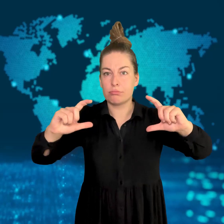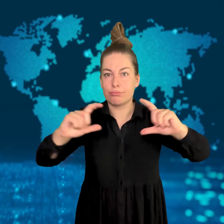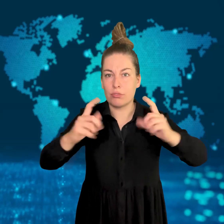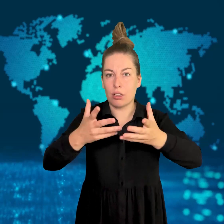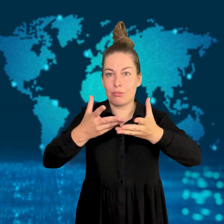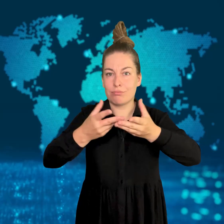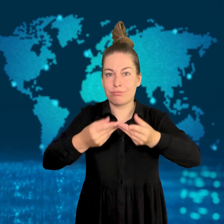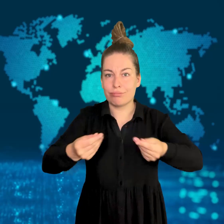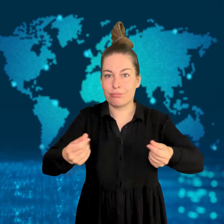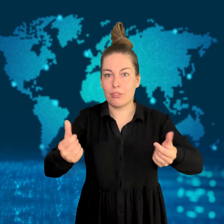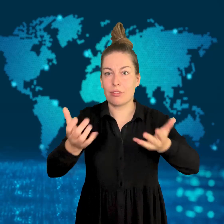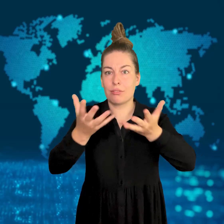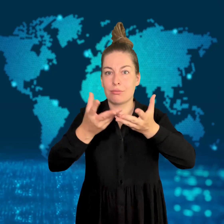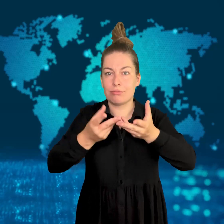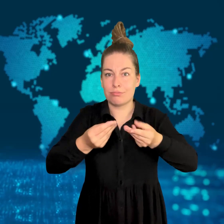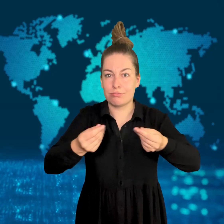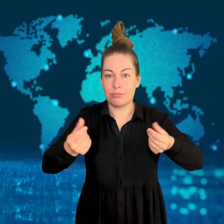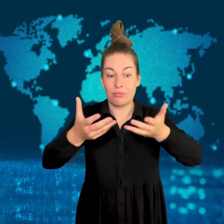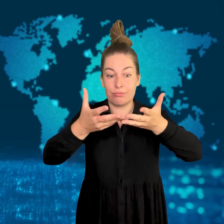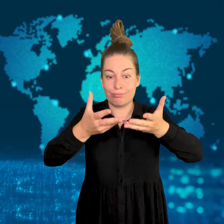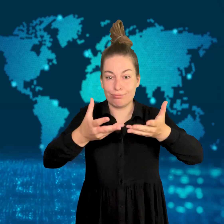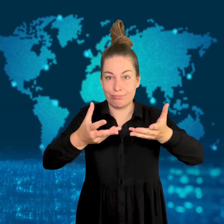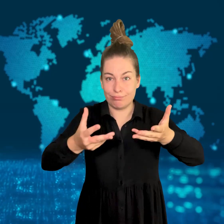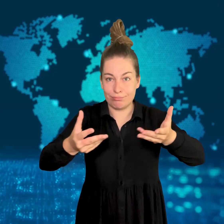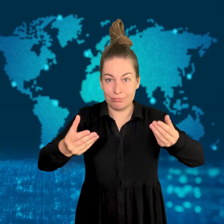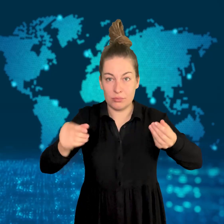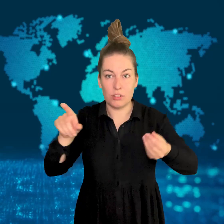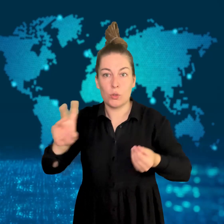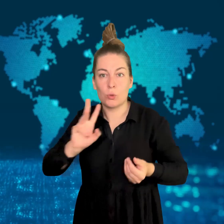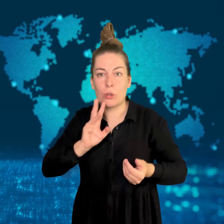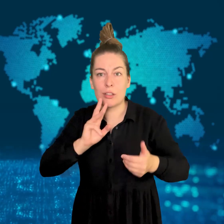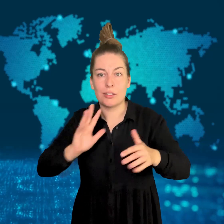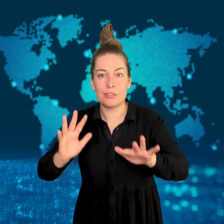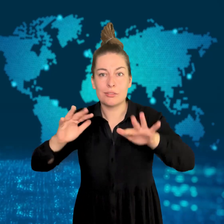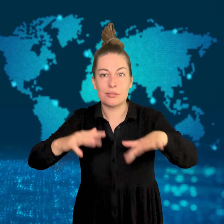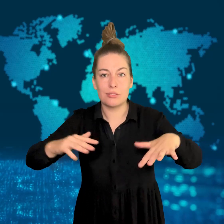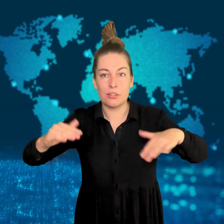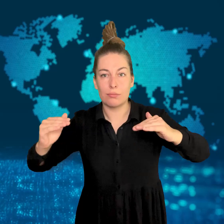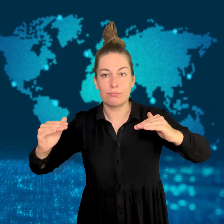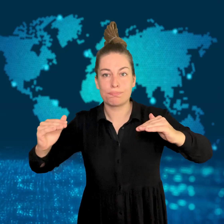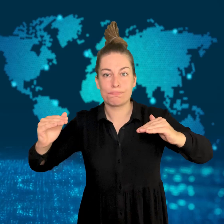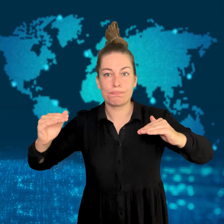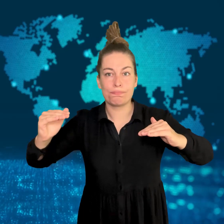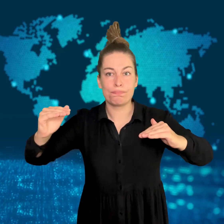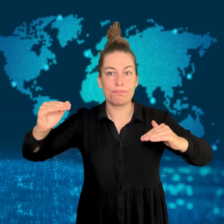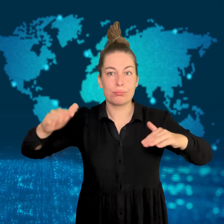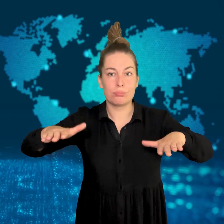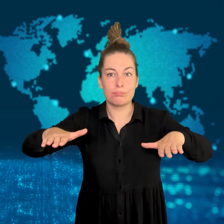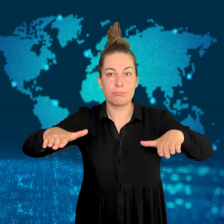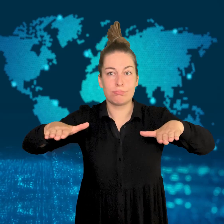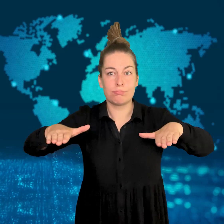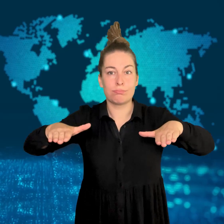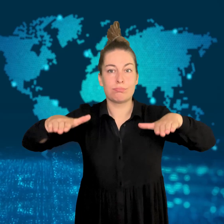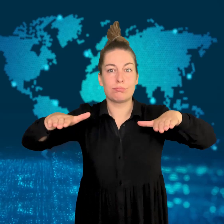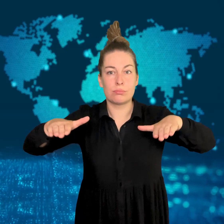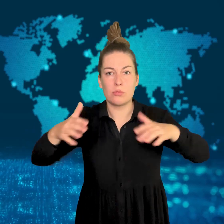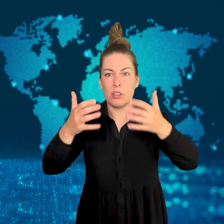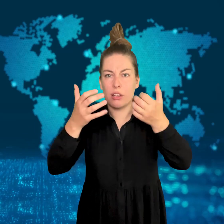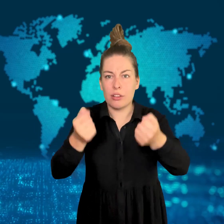Another scientist said that the Antarctic's land ice has declined,